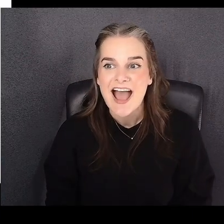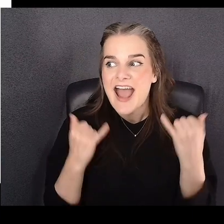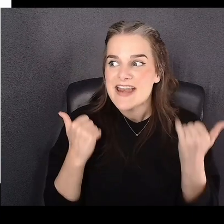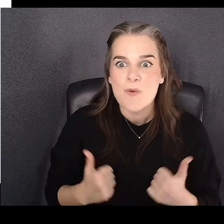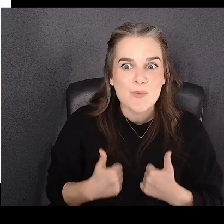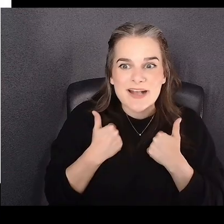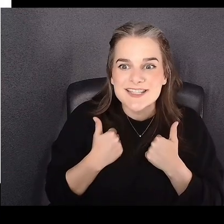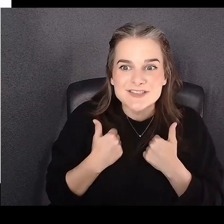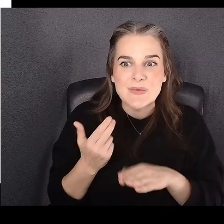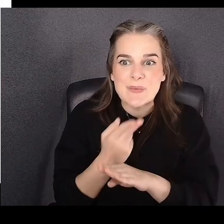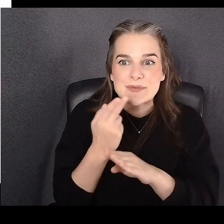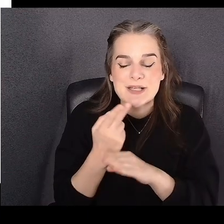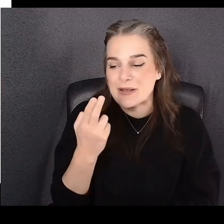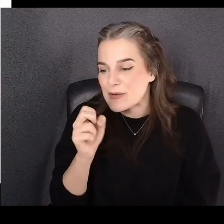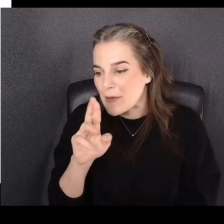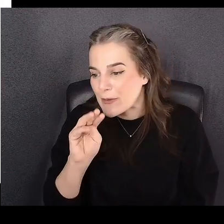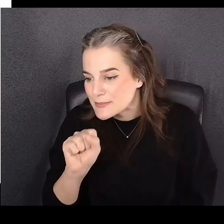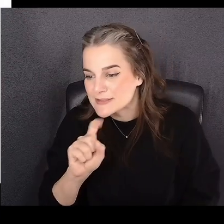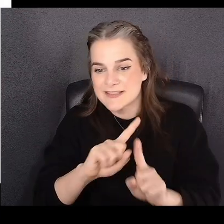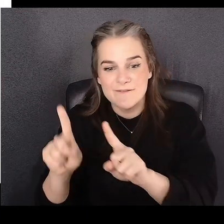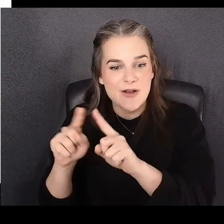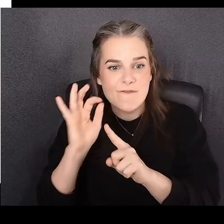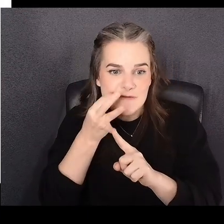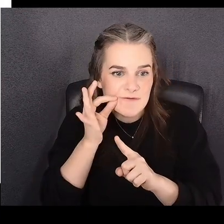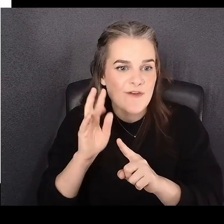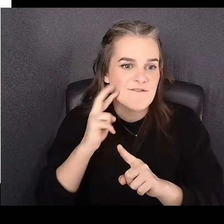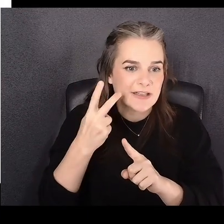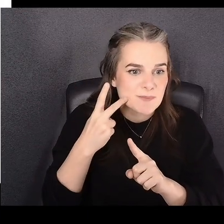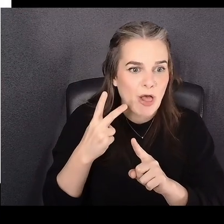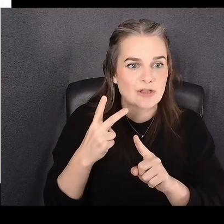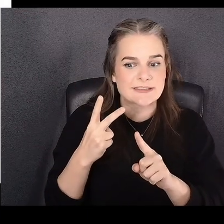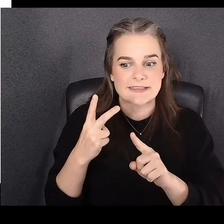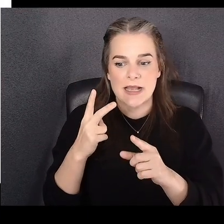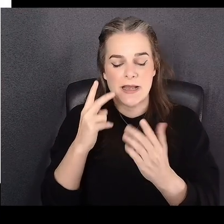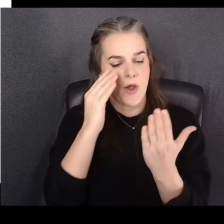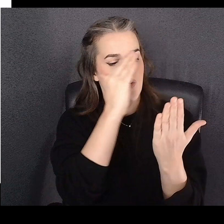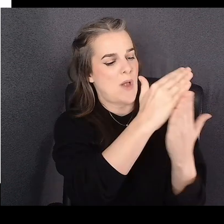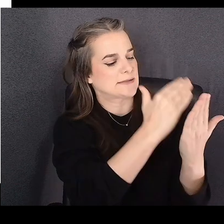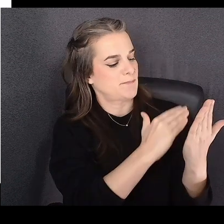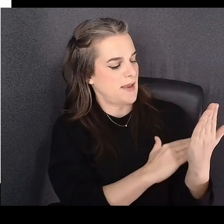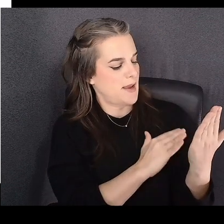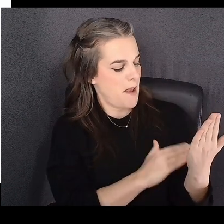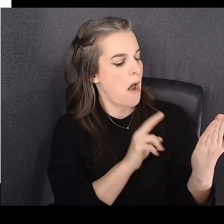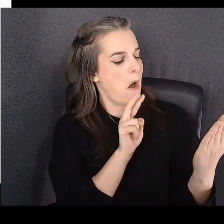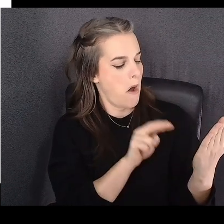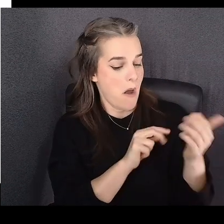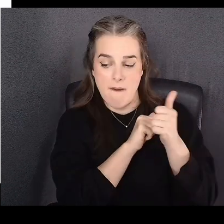or vegetables to be placed in a recipe. And now they're cooking for their group